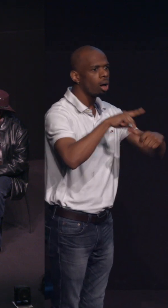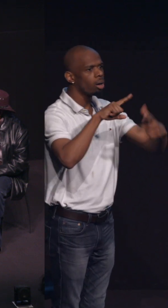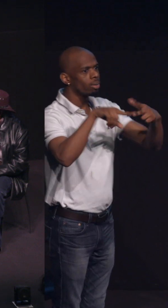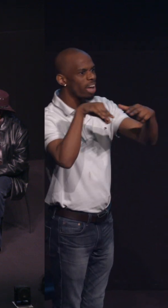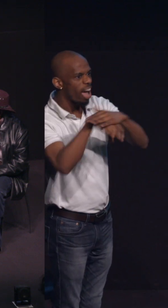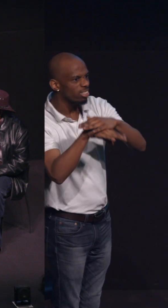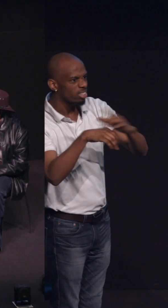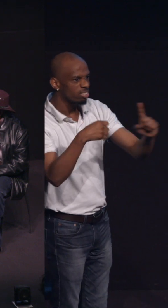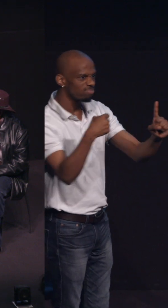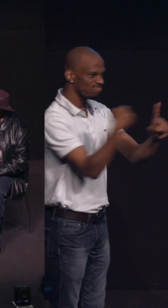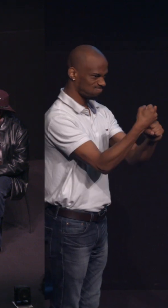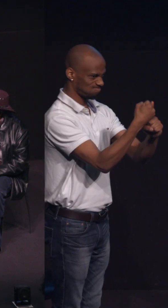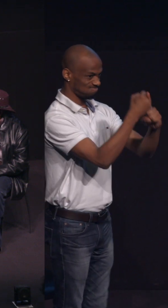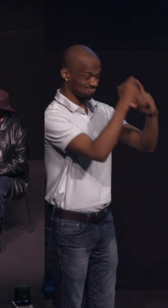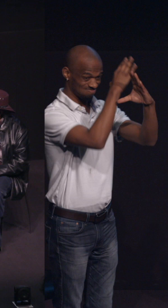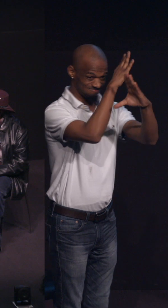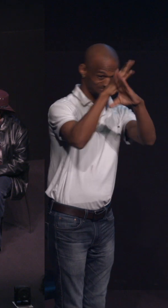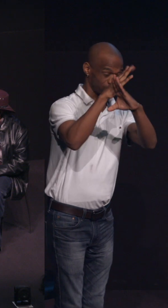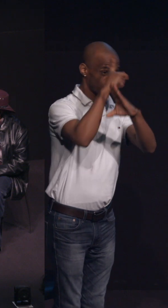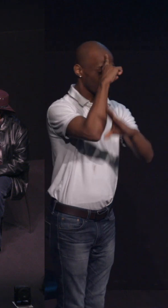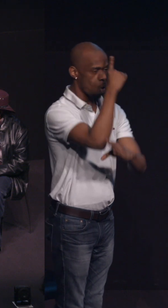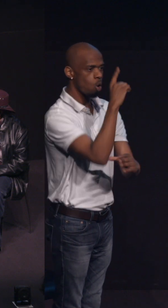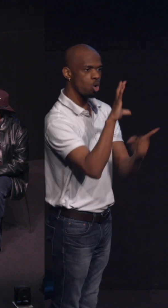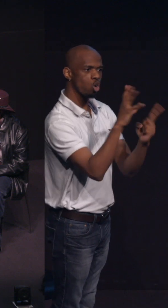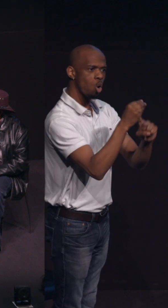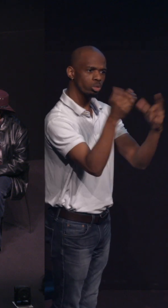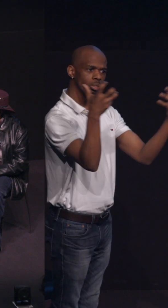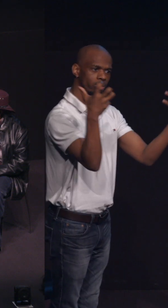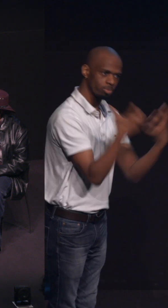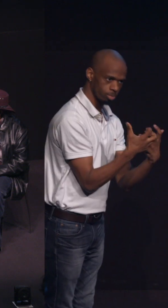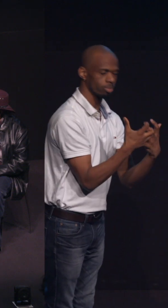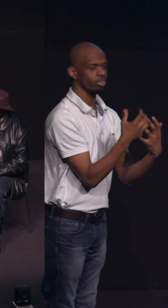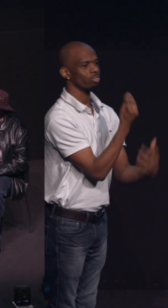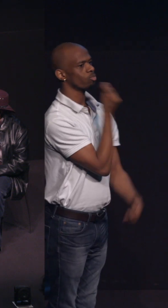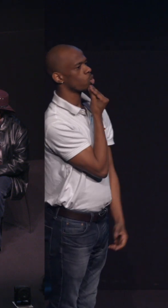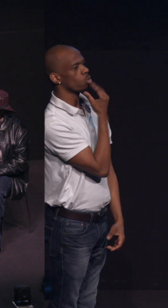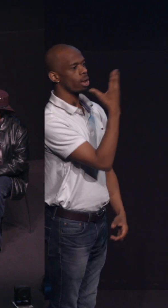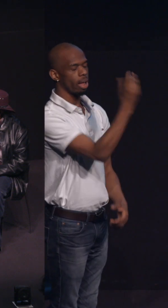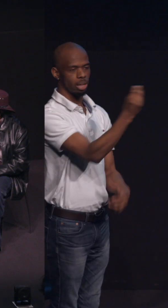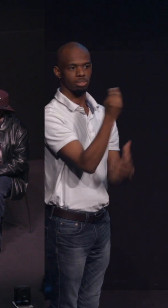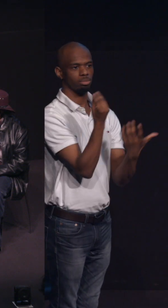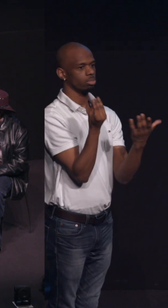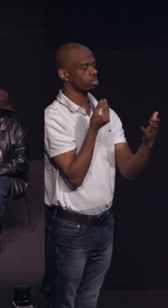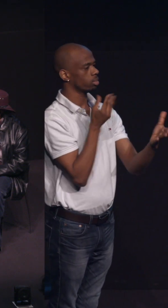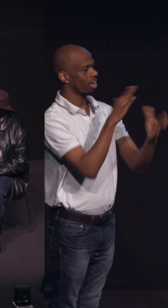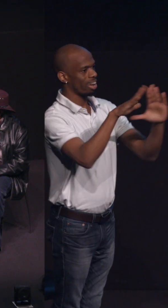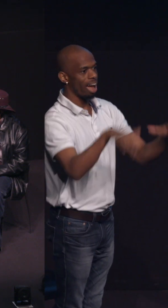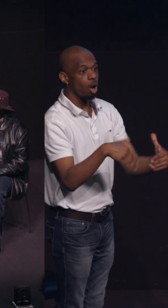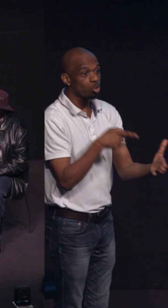fresh, affordable, and culturally appropriate food. Yeah, from, you know, the exorbitant housing costs, exorbitant food costs, all these things,